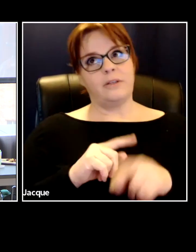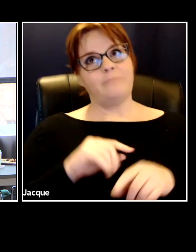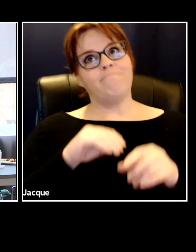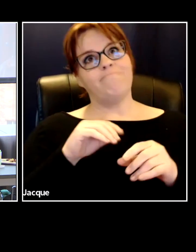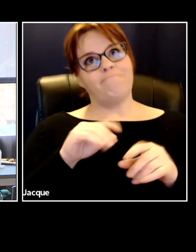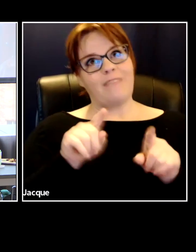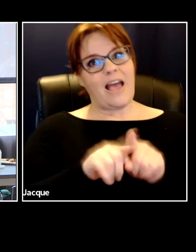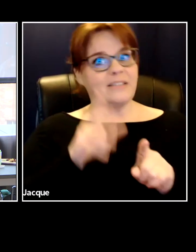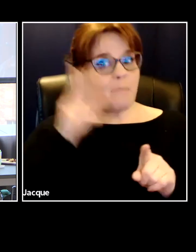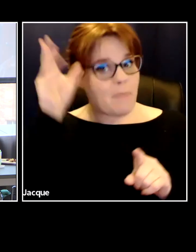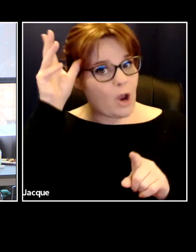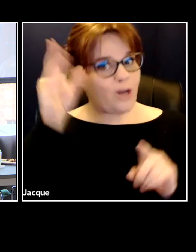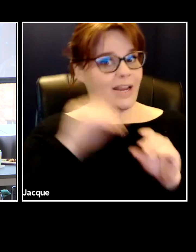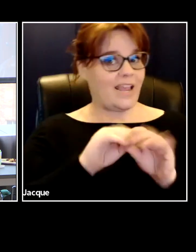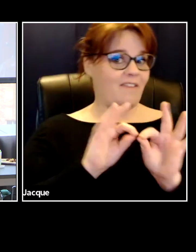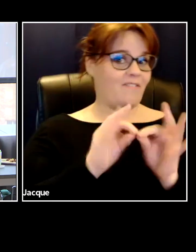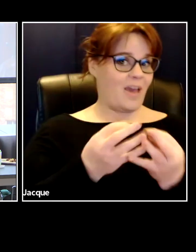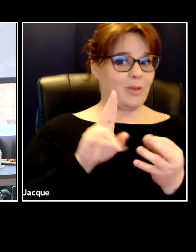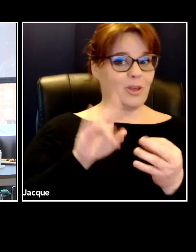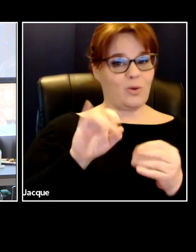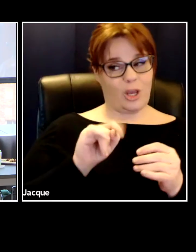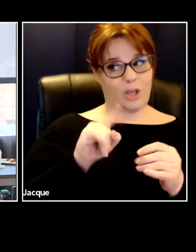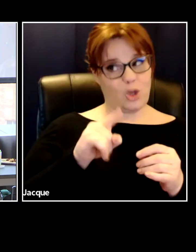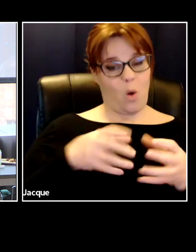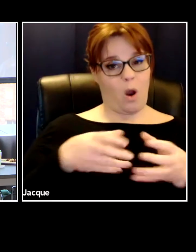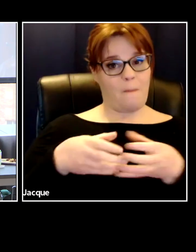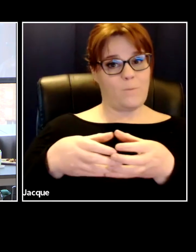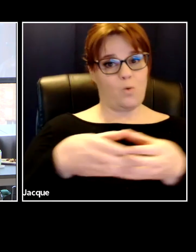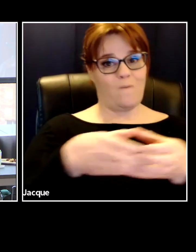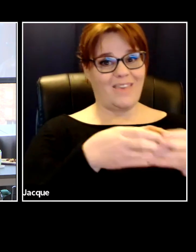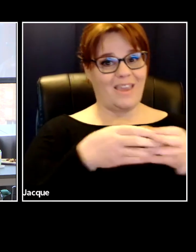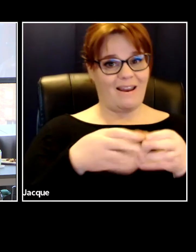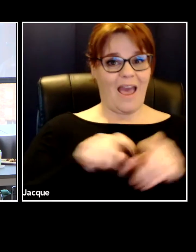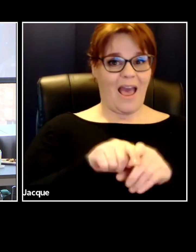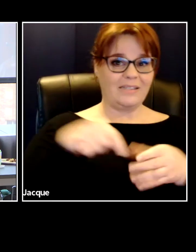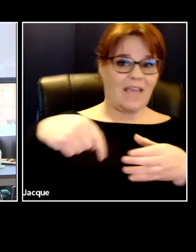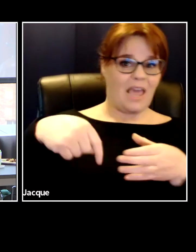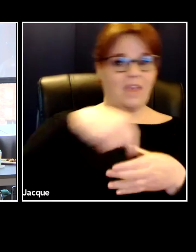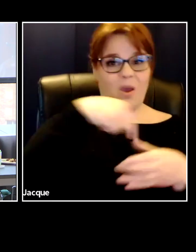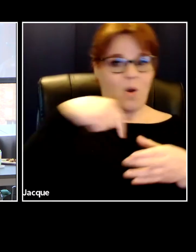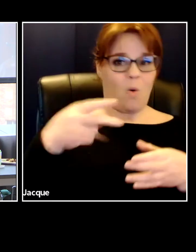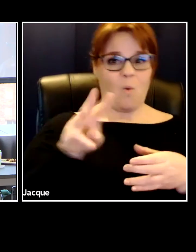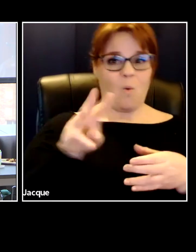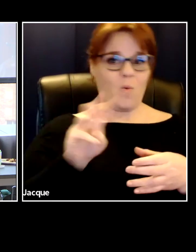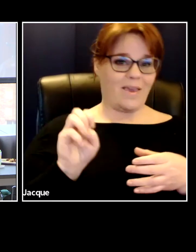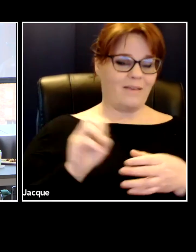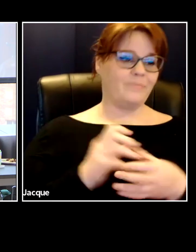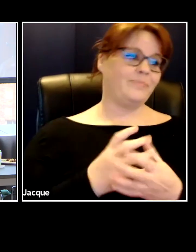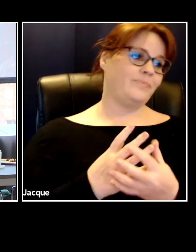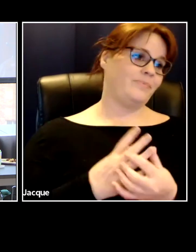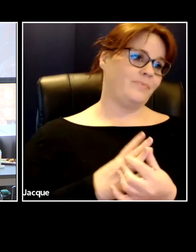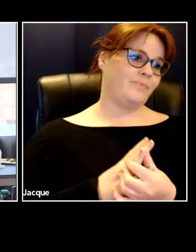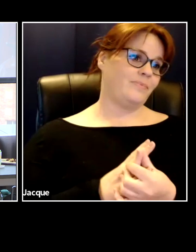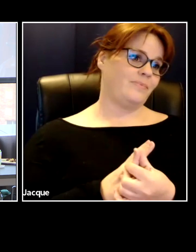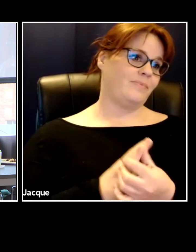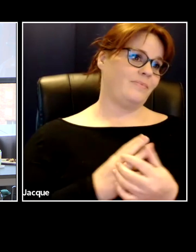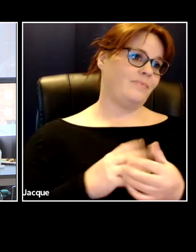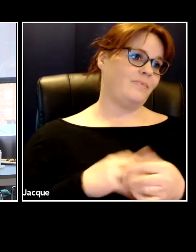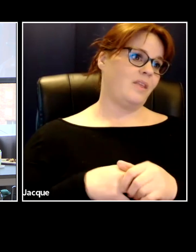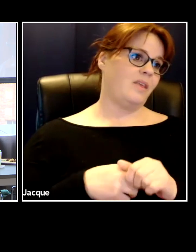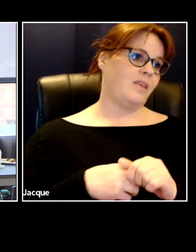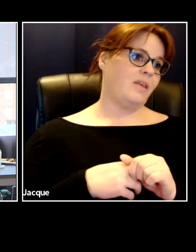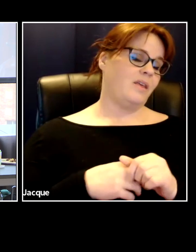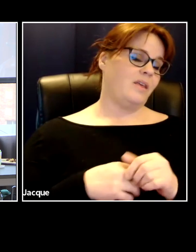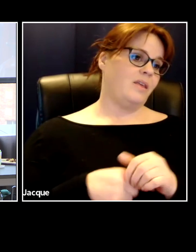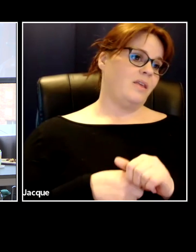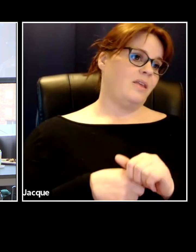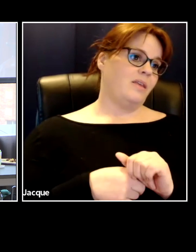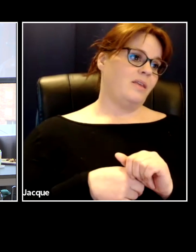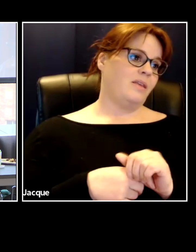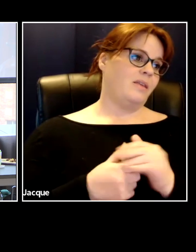right that is like you are moving as a we right and yeah so anyway um uh anything else anyone